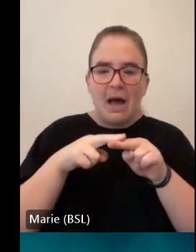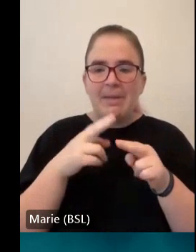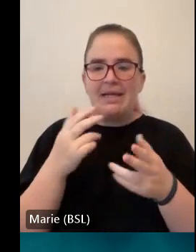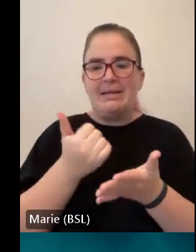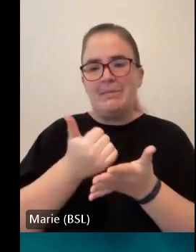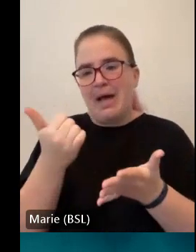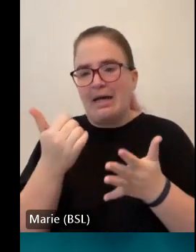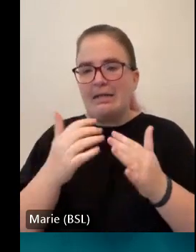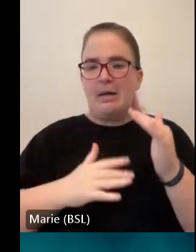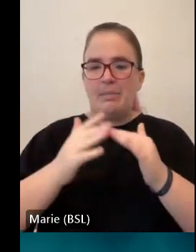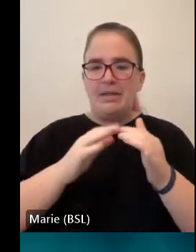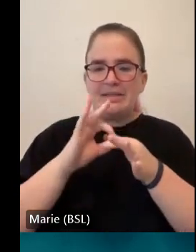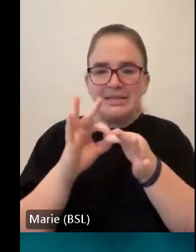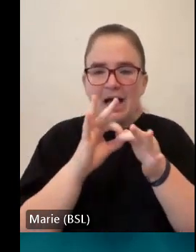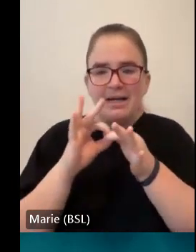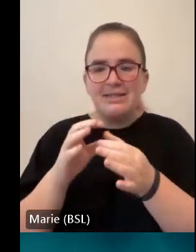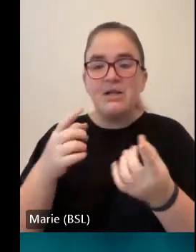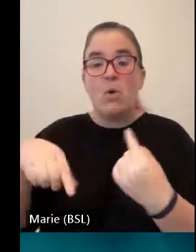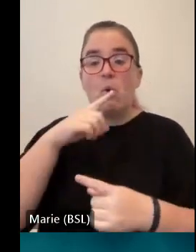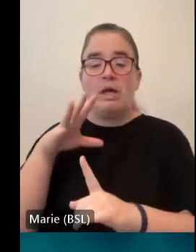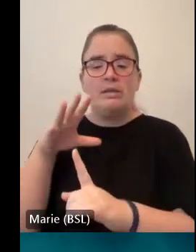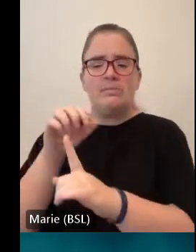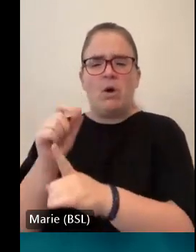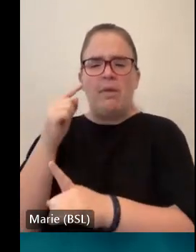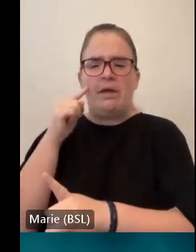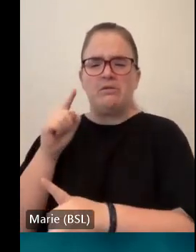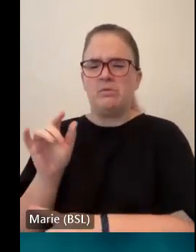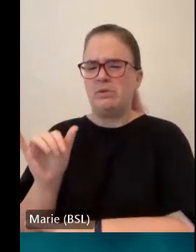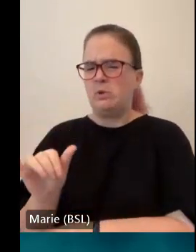People that are spotting those signs on behalf of the victims.